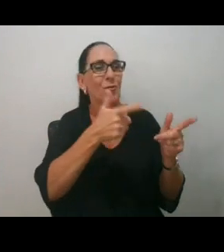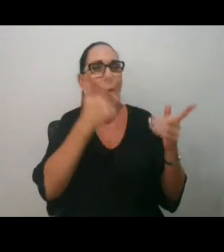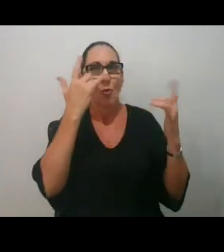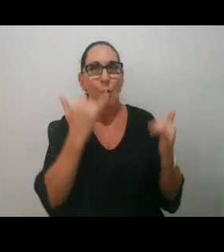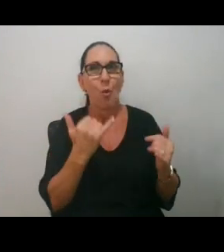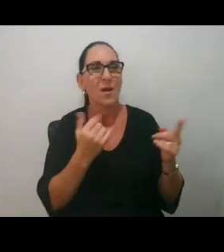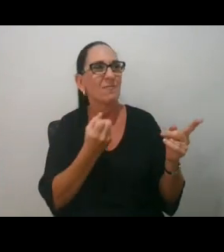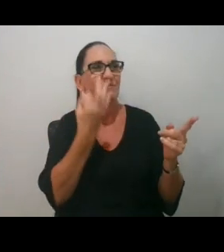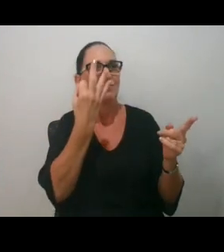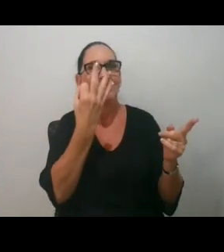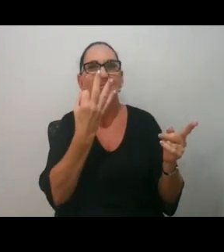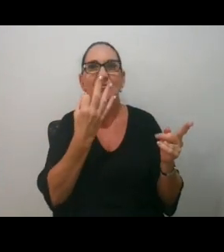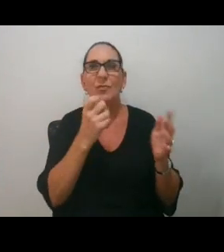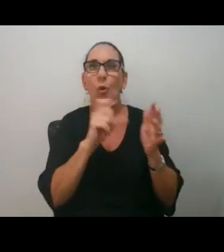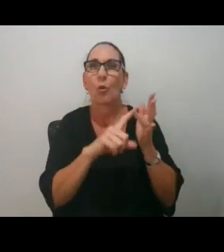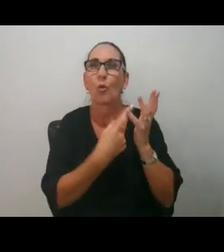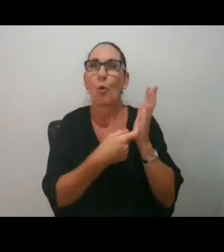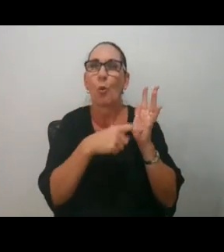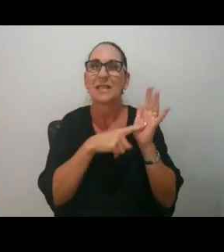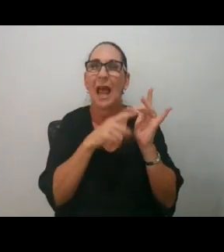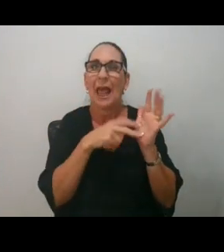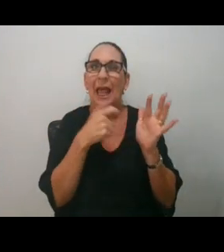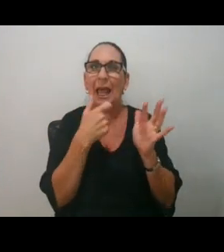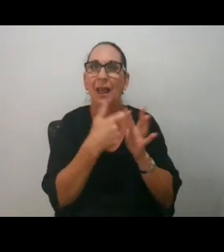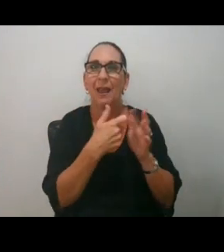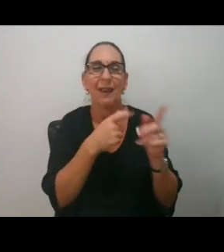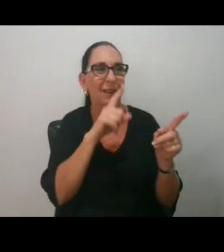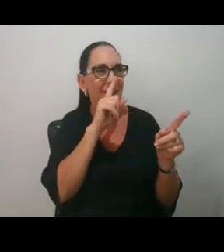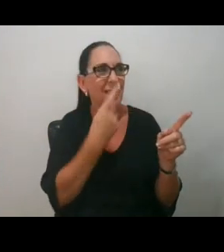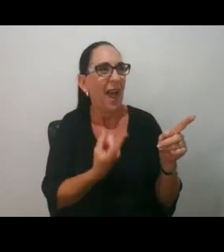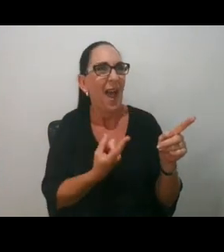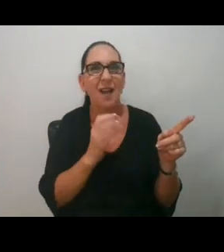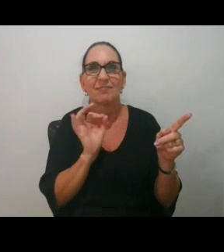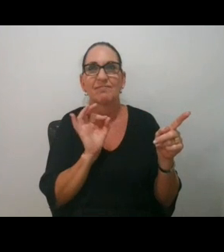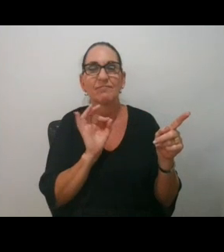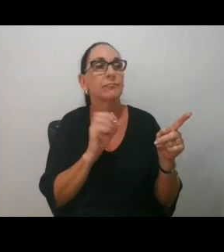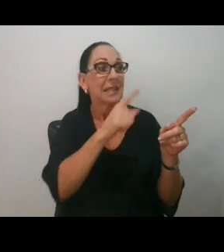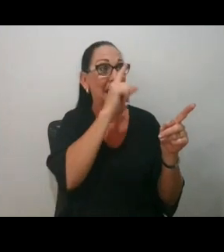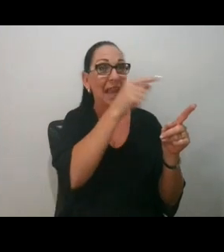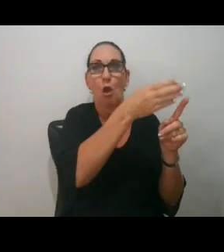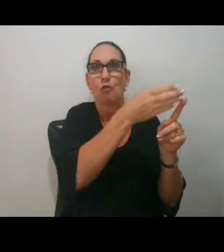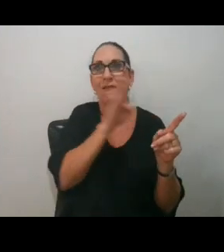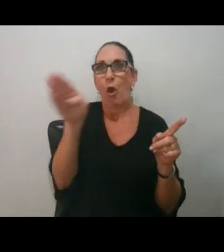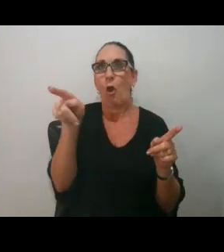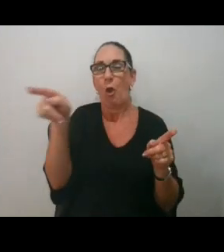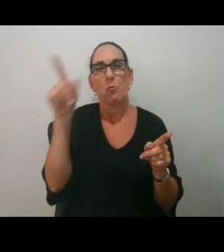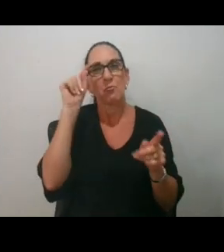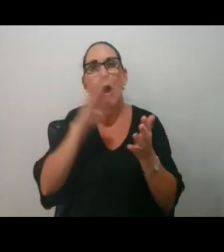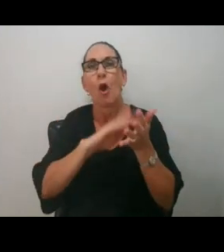where Court Link does exist um so if I can use the example for Holland Park for example very